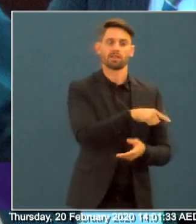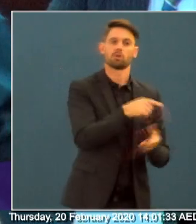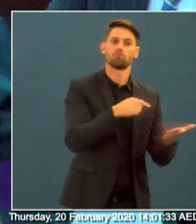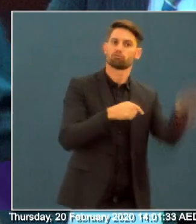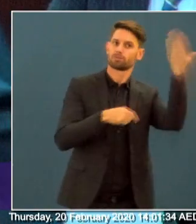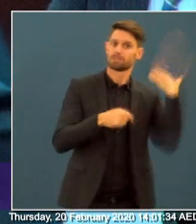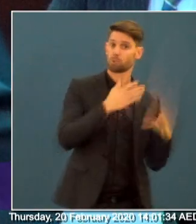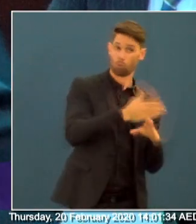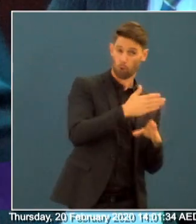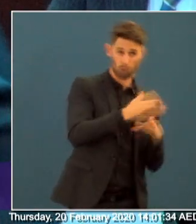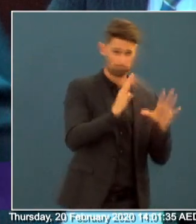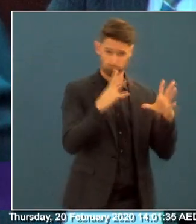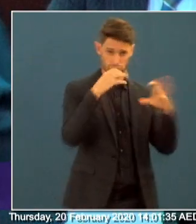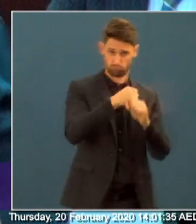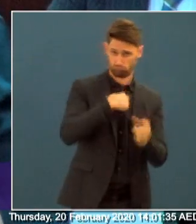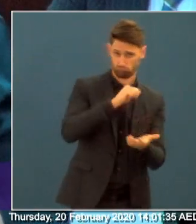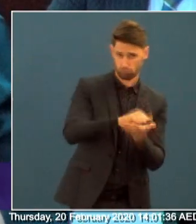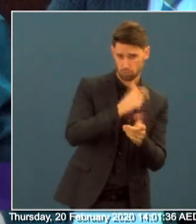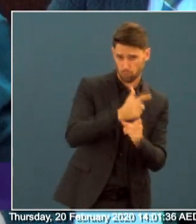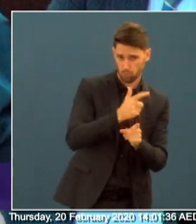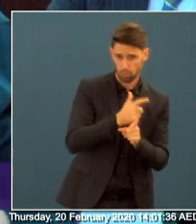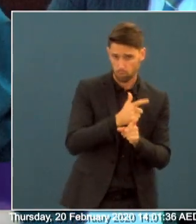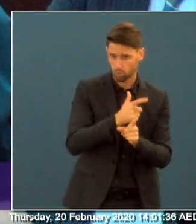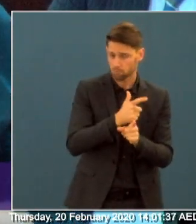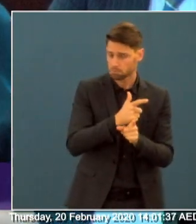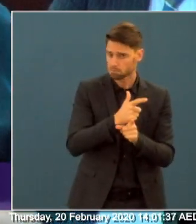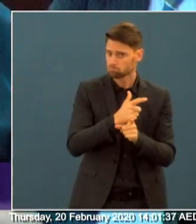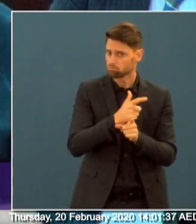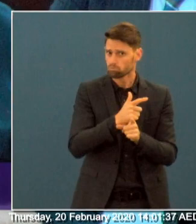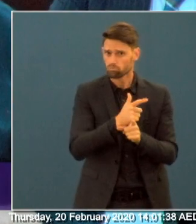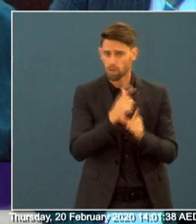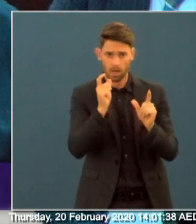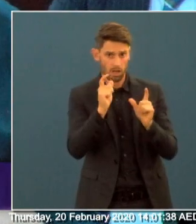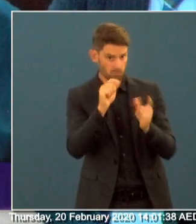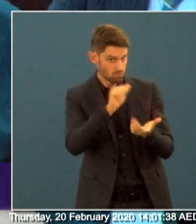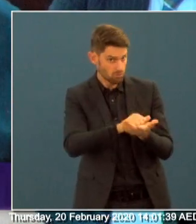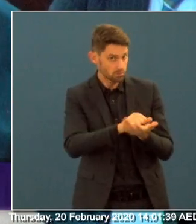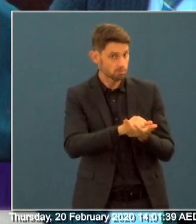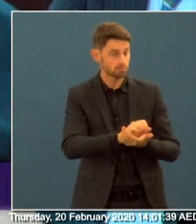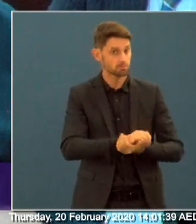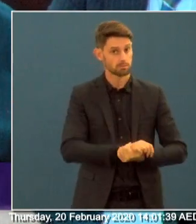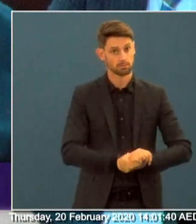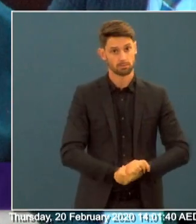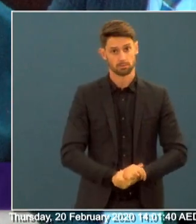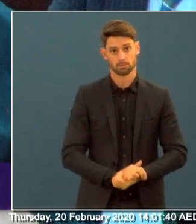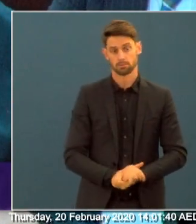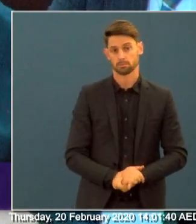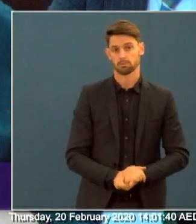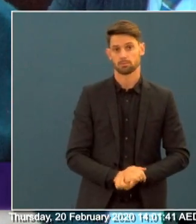Is that a fair summary of where we start, in terms of understanding the existence — the existing guidance for action?